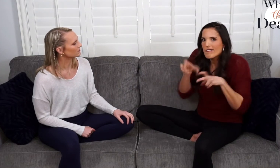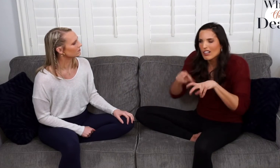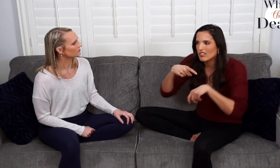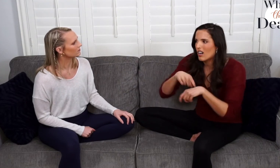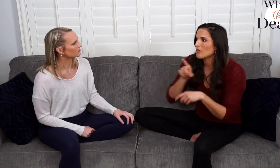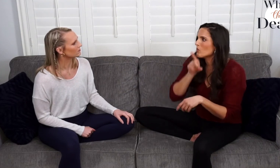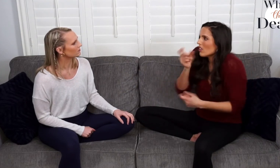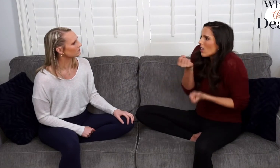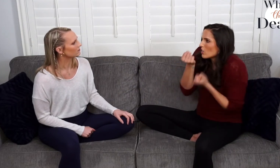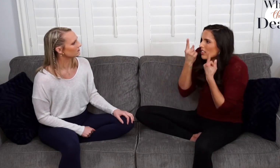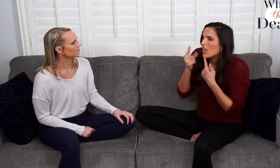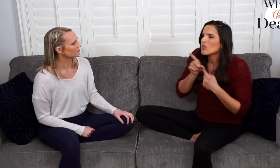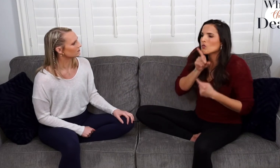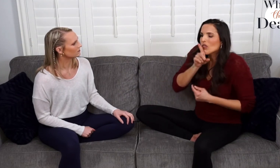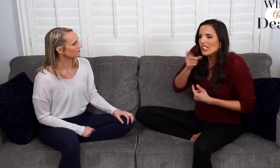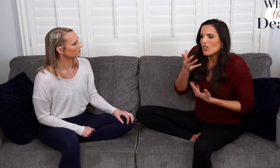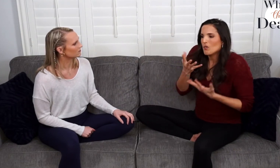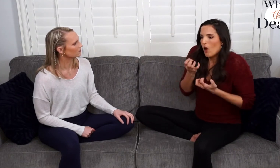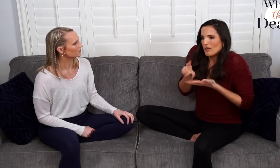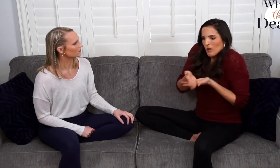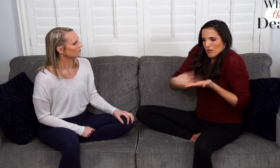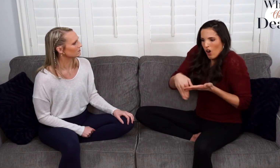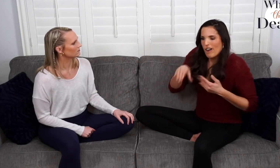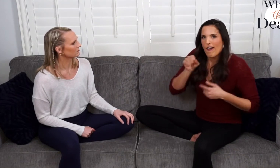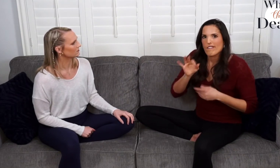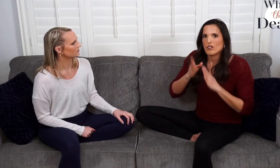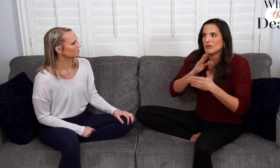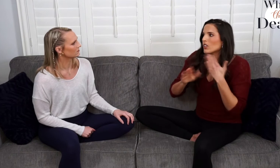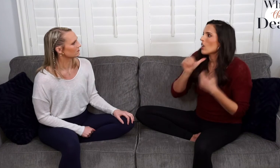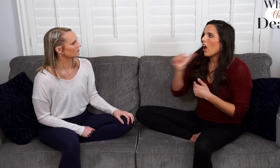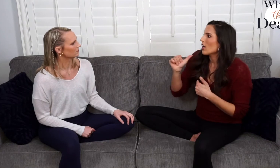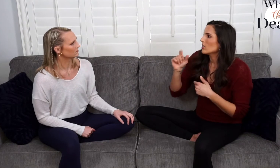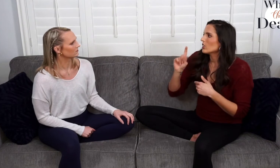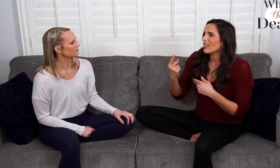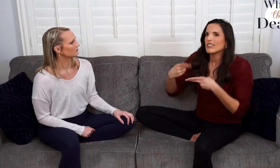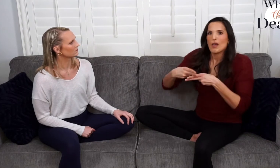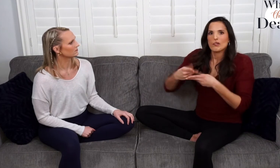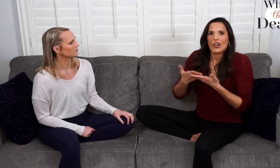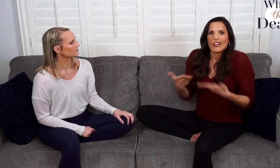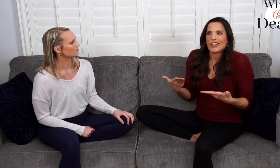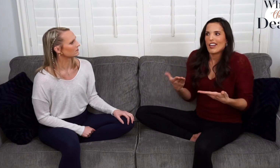time to really understand and to really want to be a part of something. A community and it's